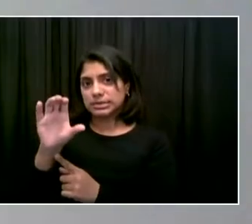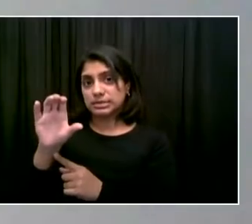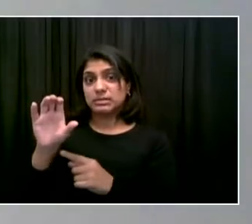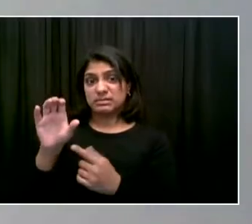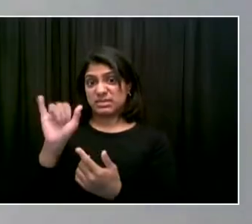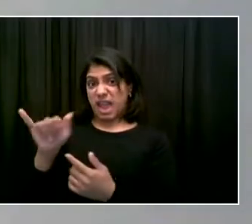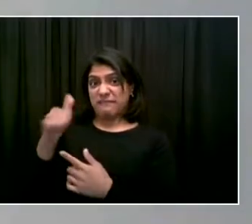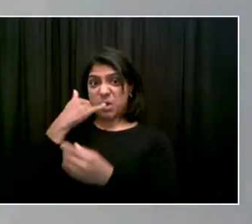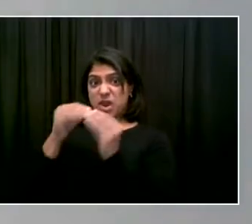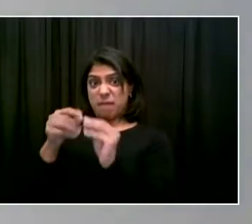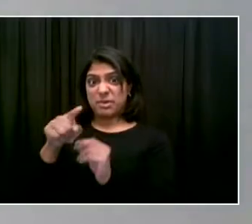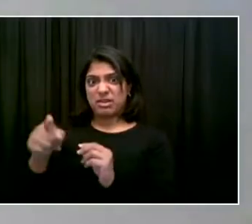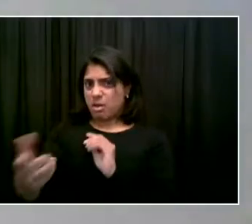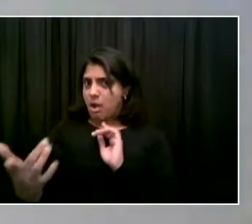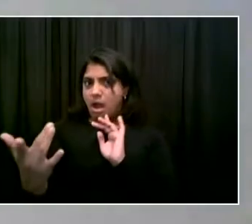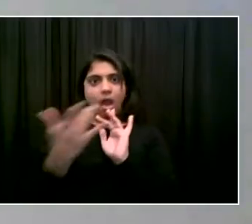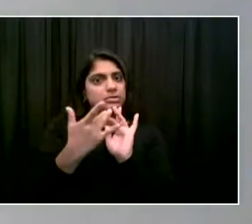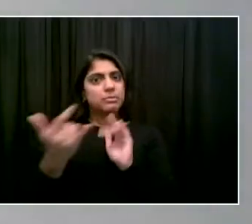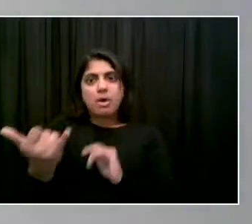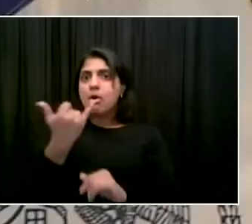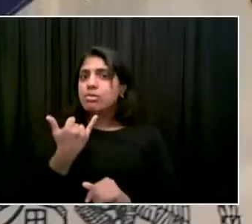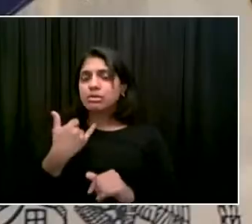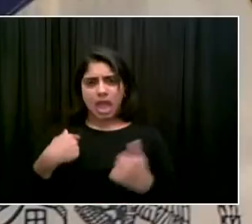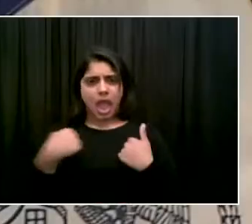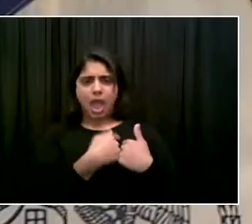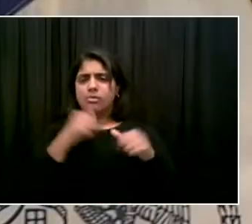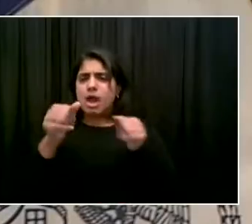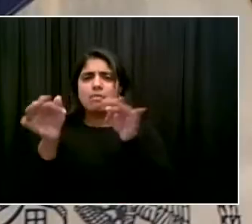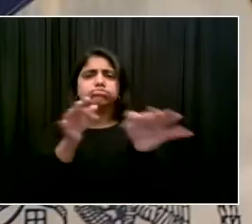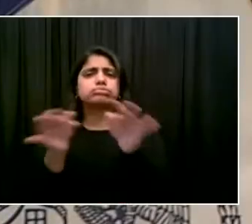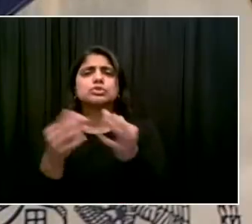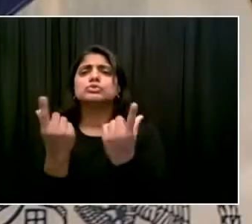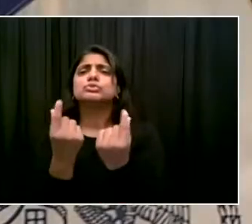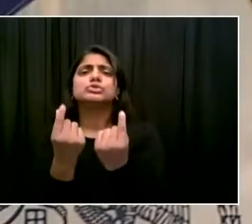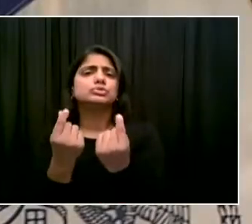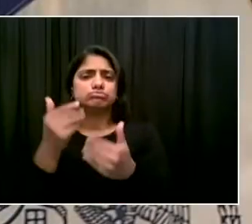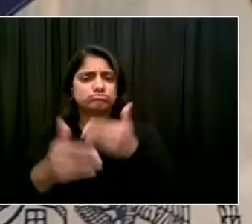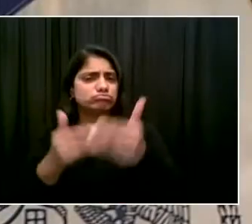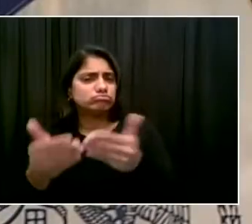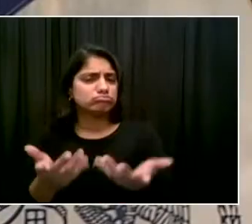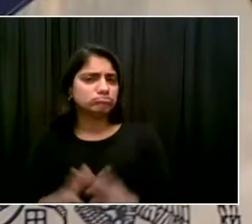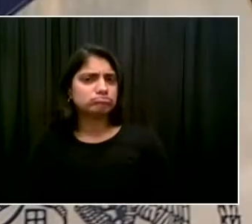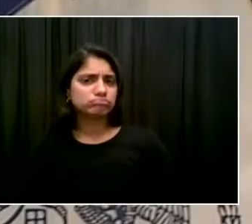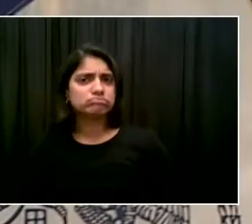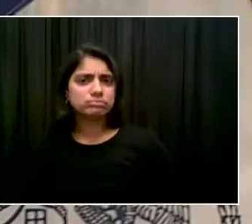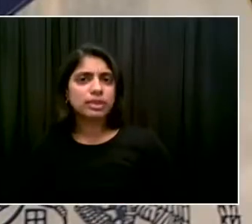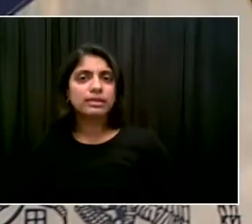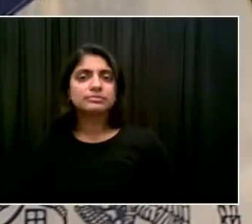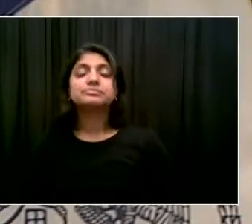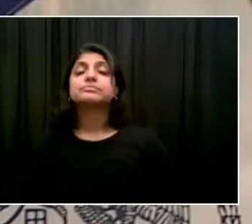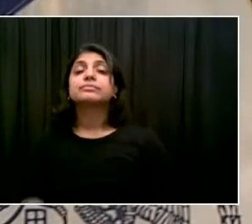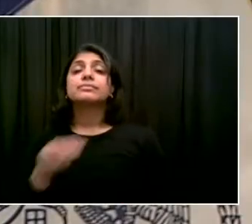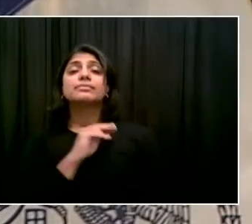888SBSFORWARDNYC BUSINESSES CAN REACH OUT TO US FOR CLASSIFICATION.